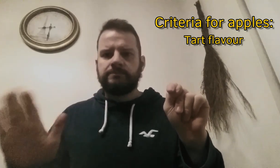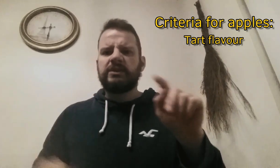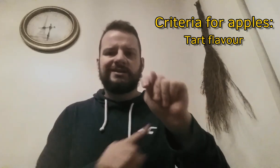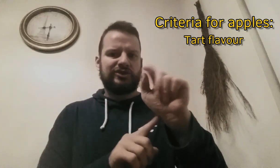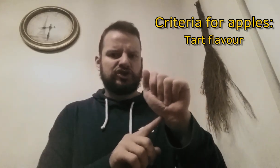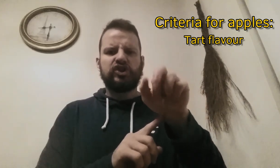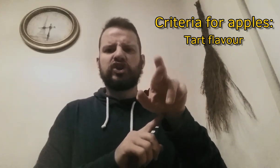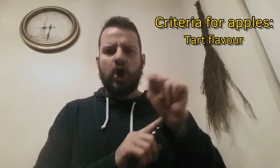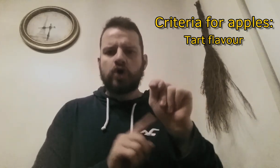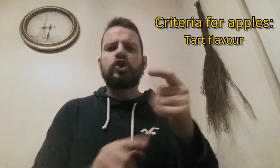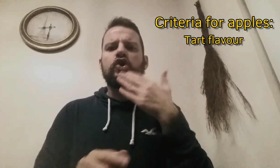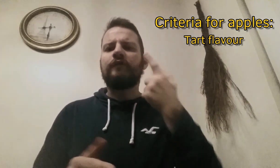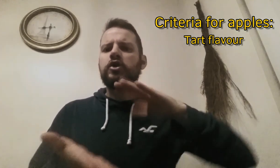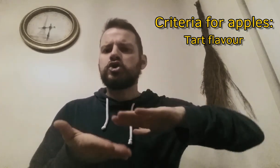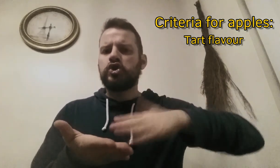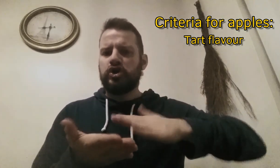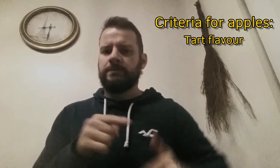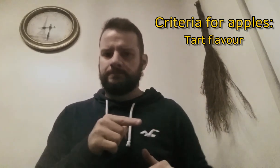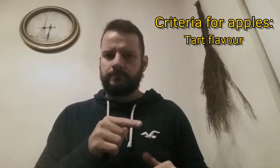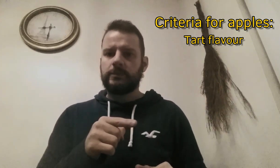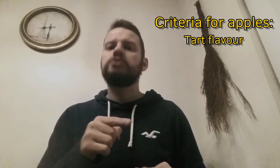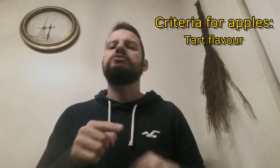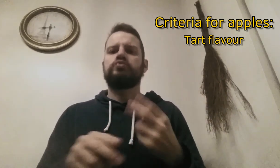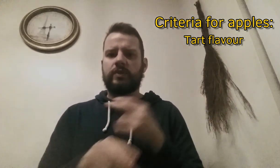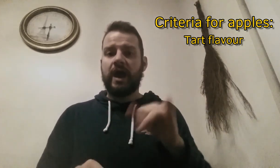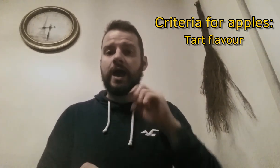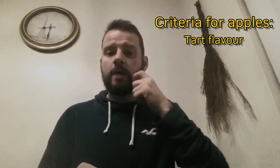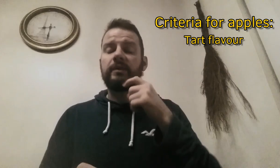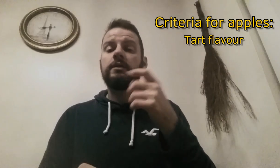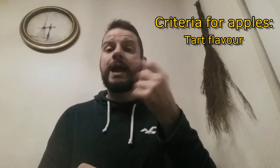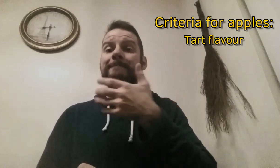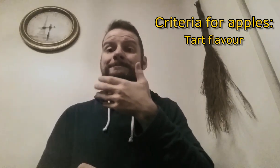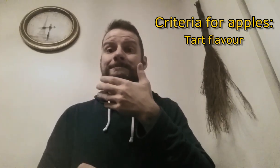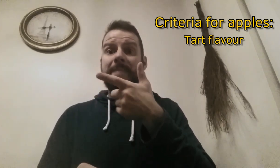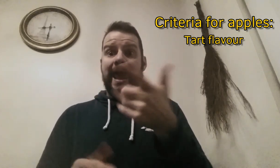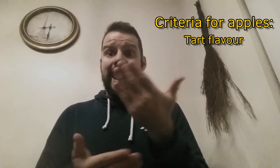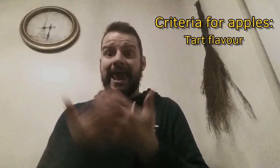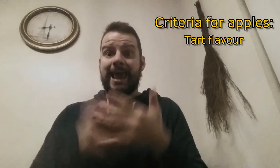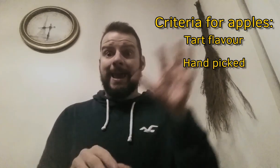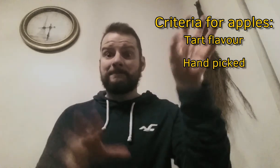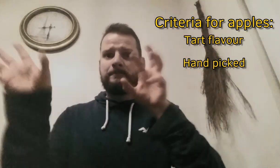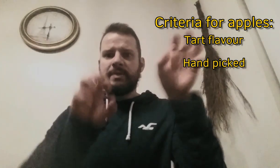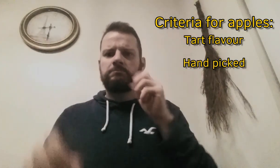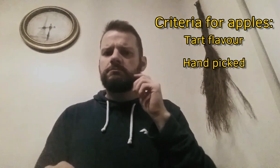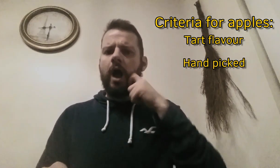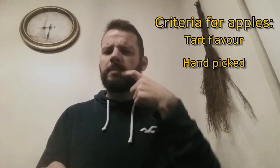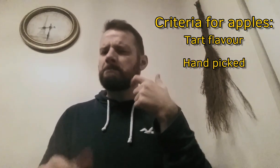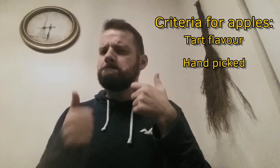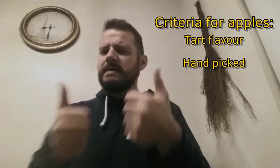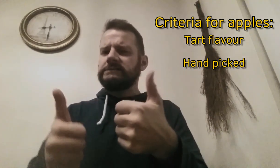Just tart and it is good for cooking. You use these apples that are hand-picked, their flavours are the best.